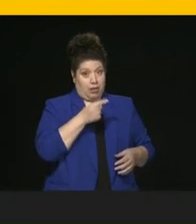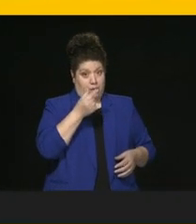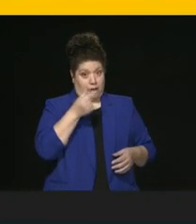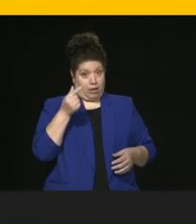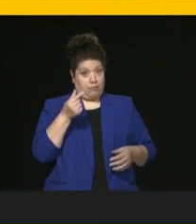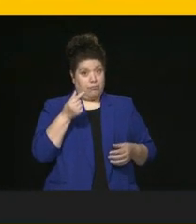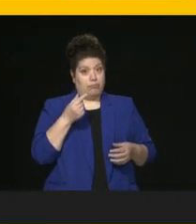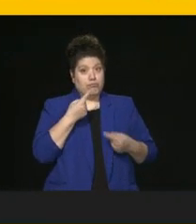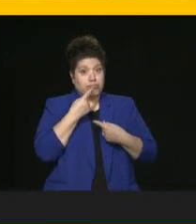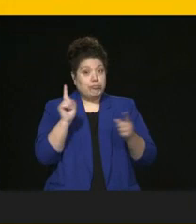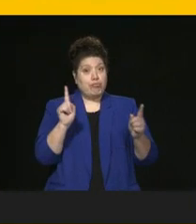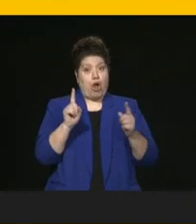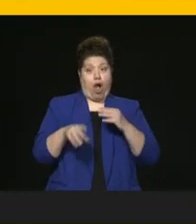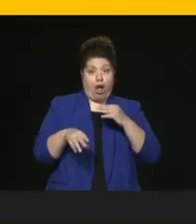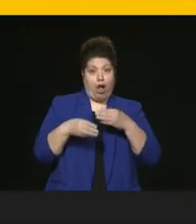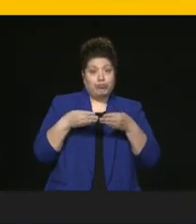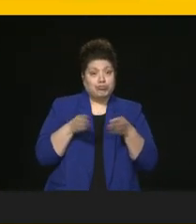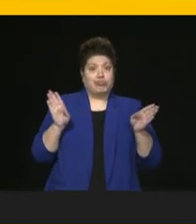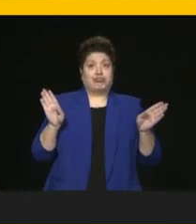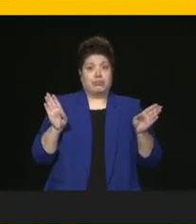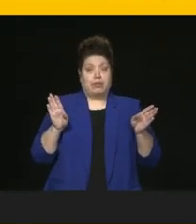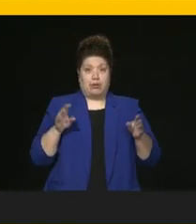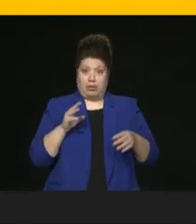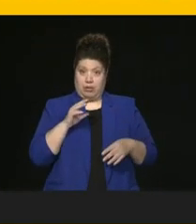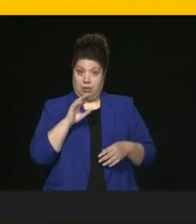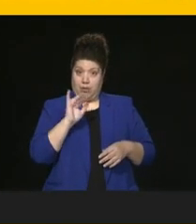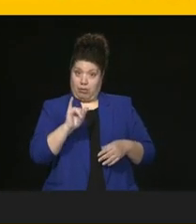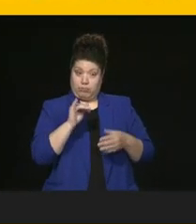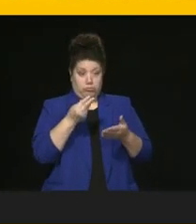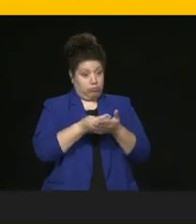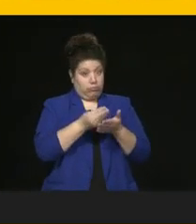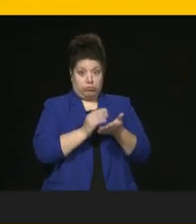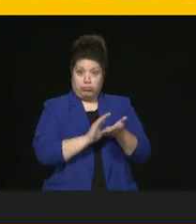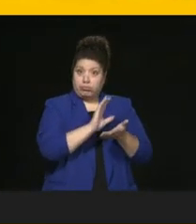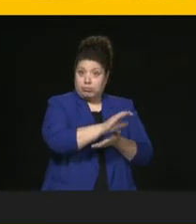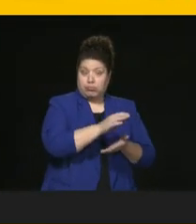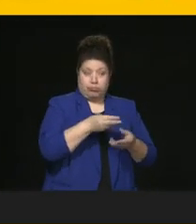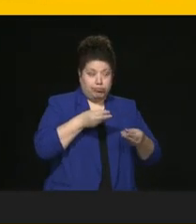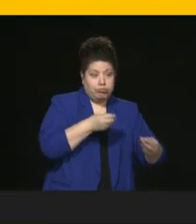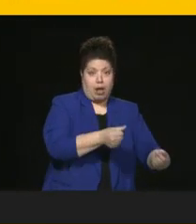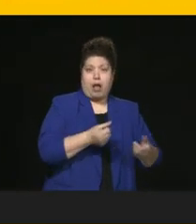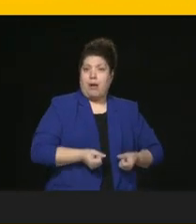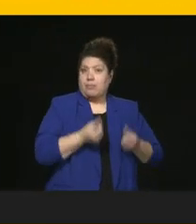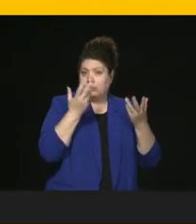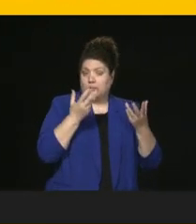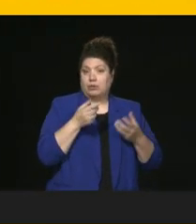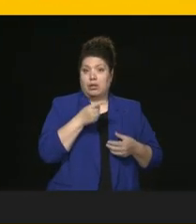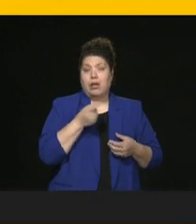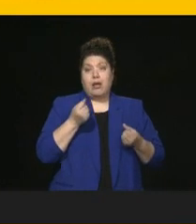FEDERAL GOVERNMENT, ESPECIALLY GIVEN THESE NEW EXPANSIONS? AND HOW MANY ADDITIONAL